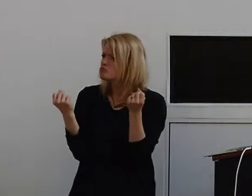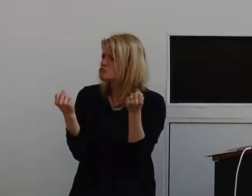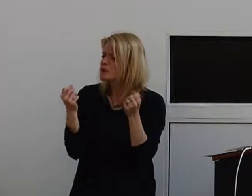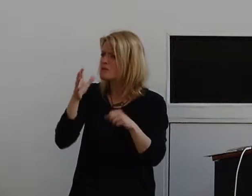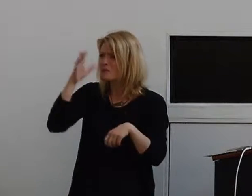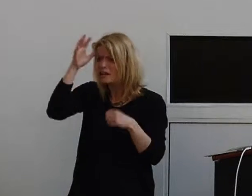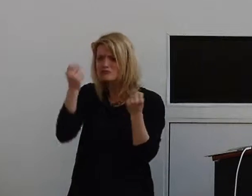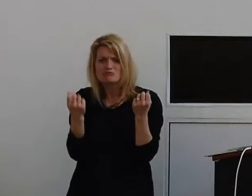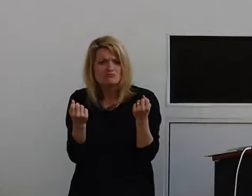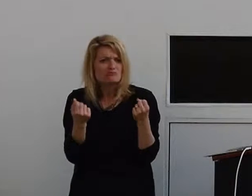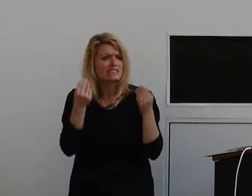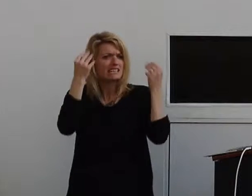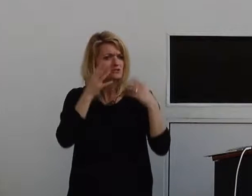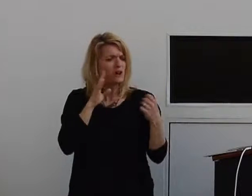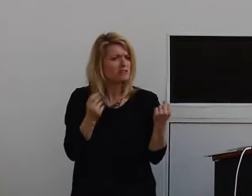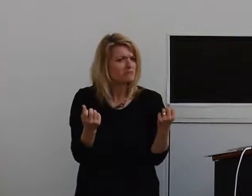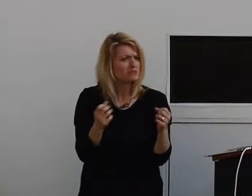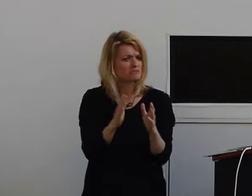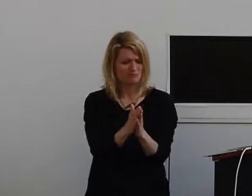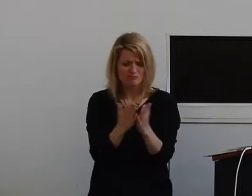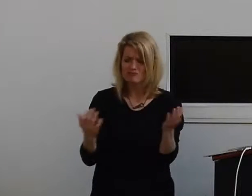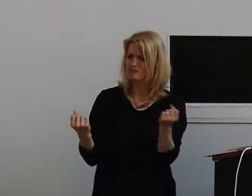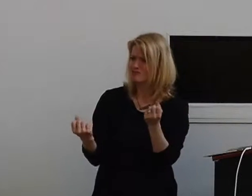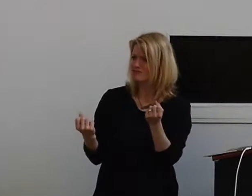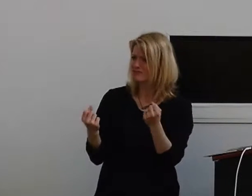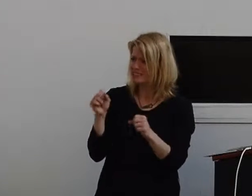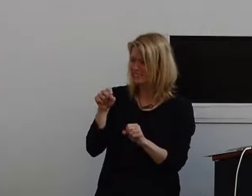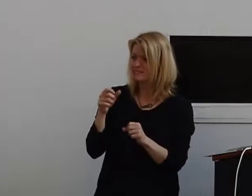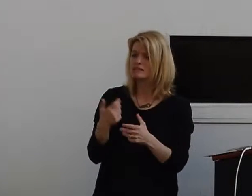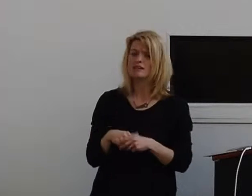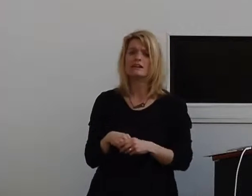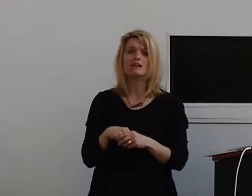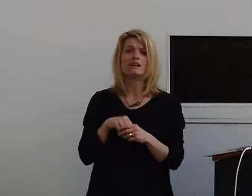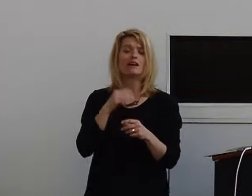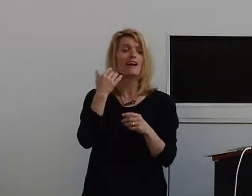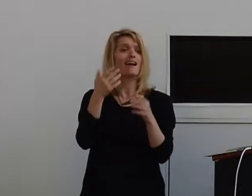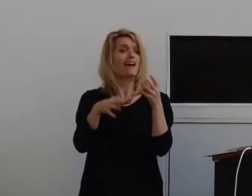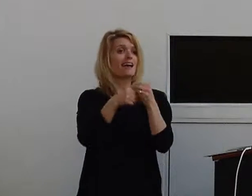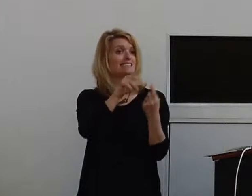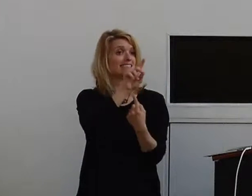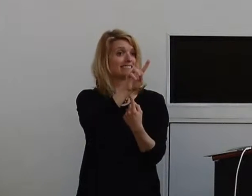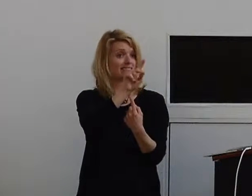to deaf children while holding a book. And they still do this.